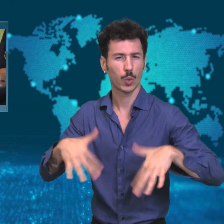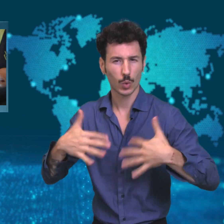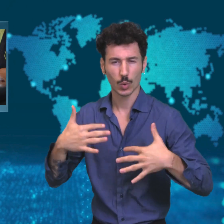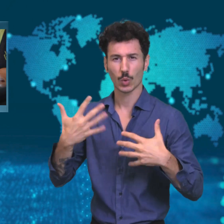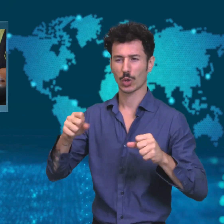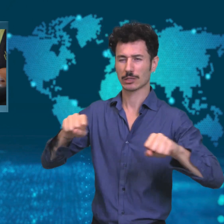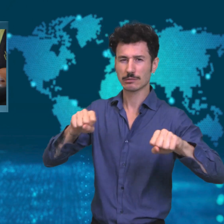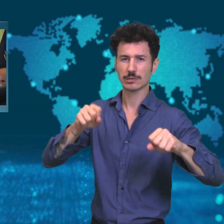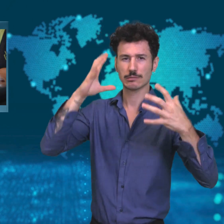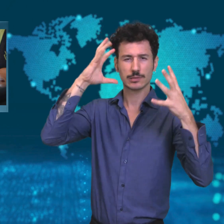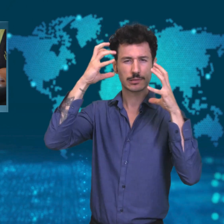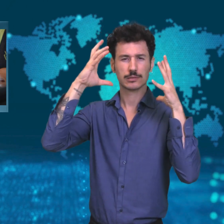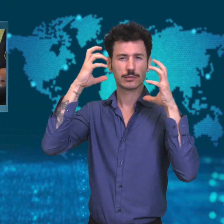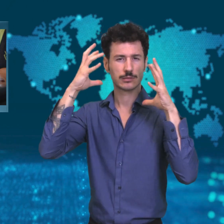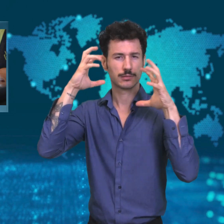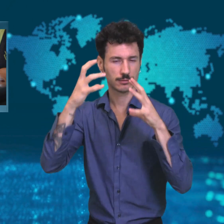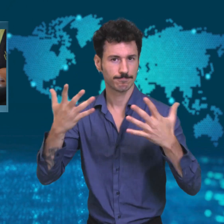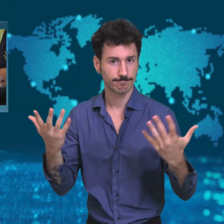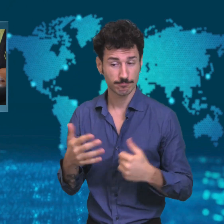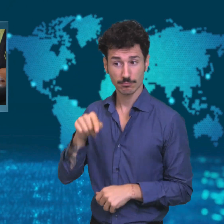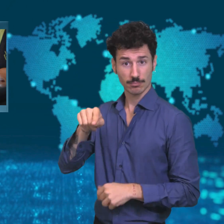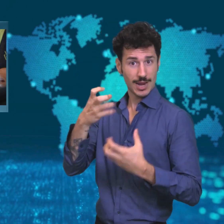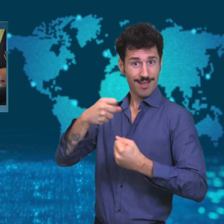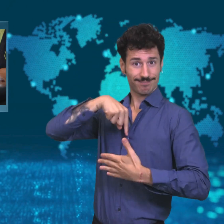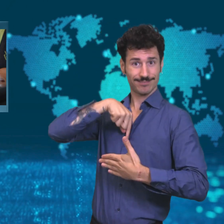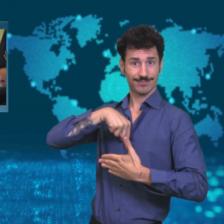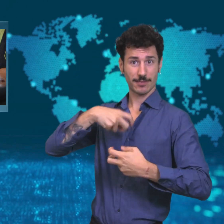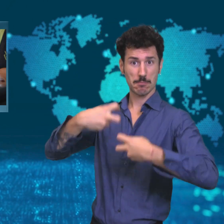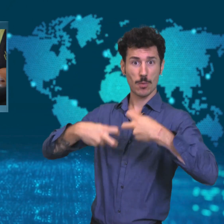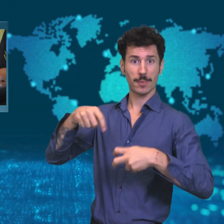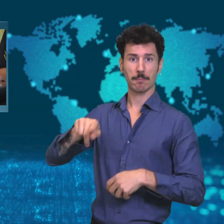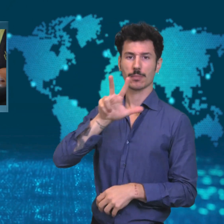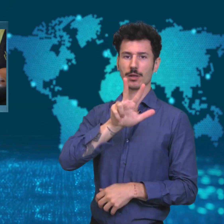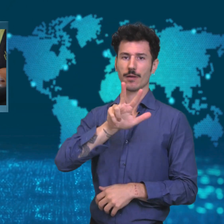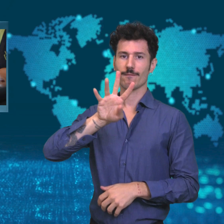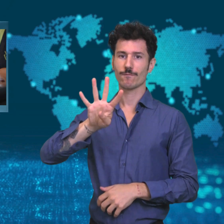He has suffered the disease for 34 years.